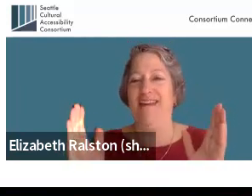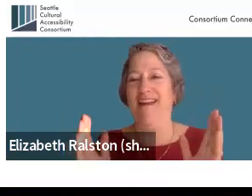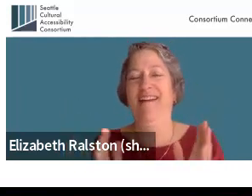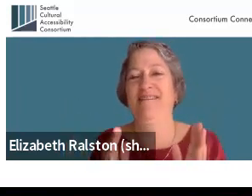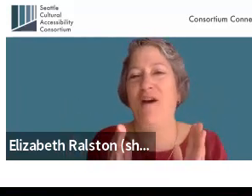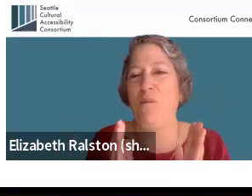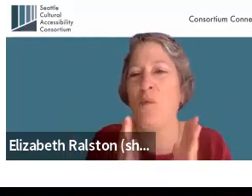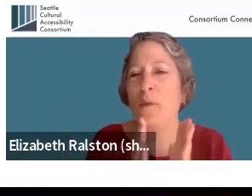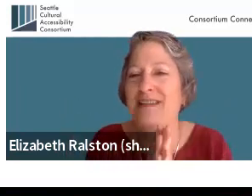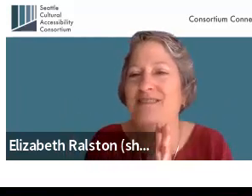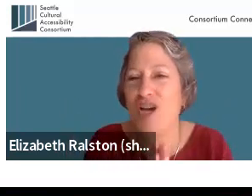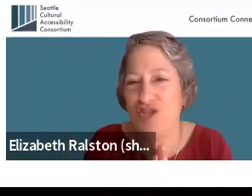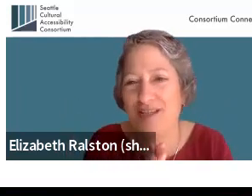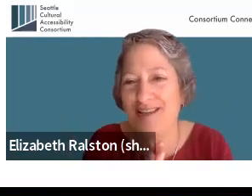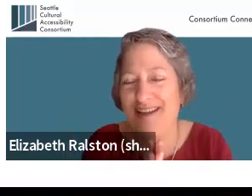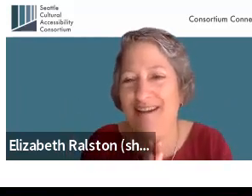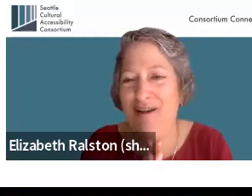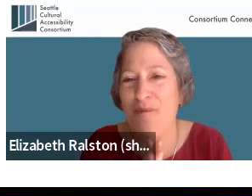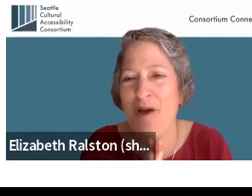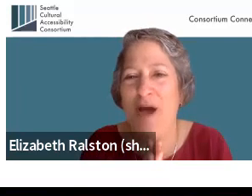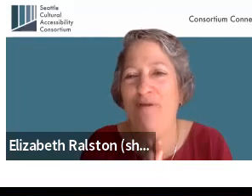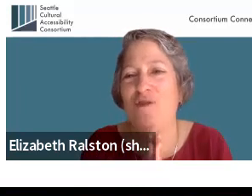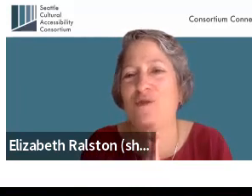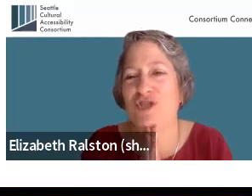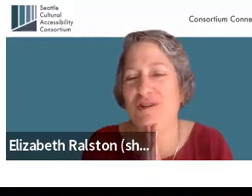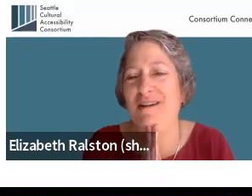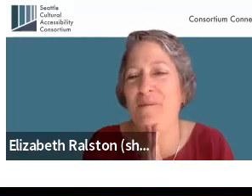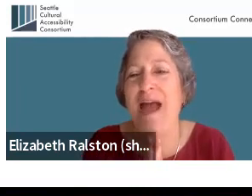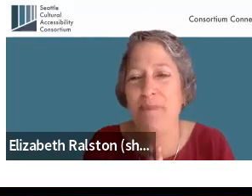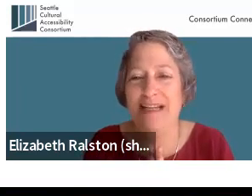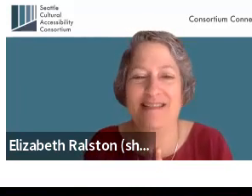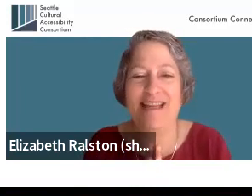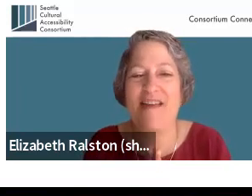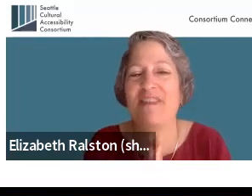We will be in touch about future happenings. Save the date.